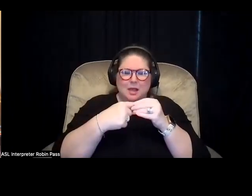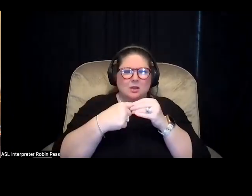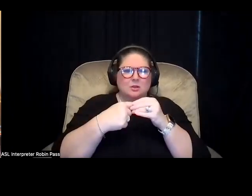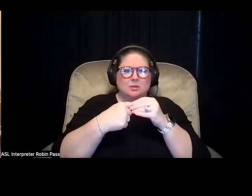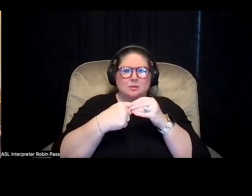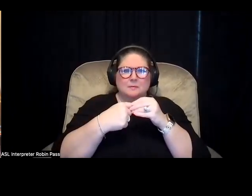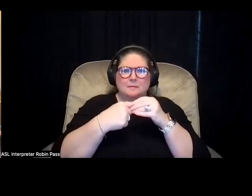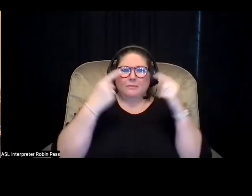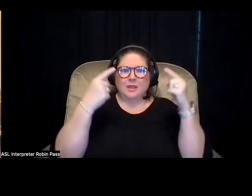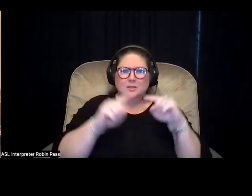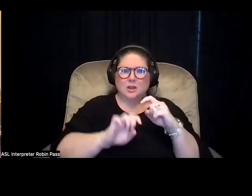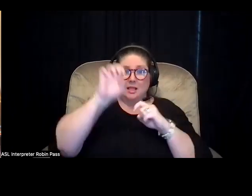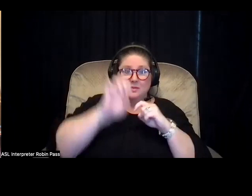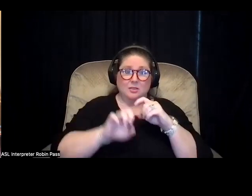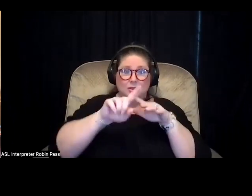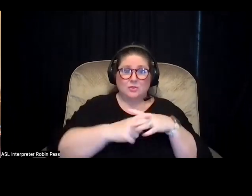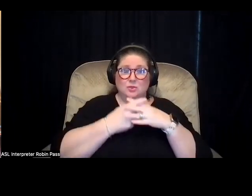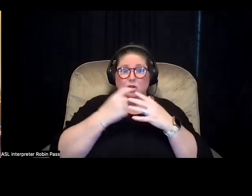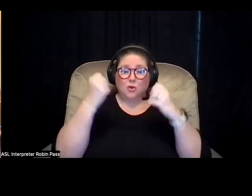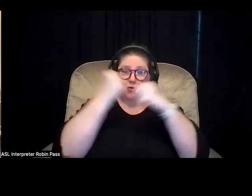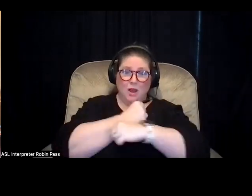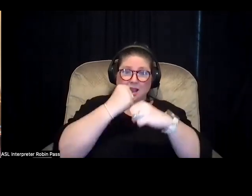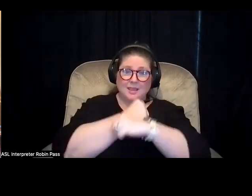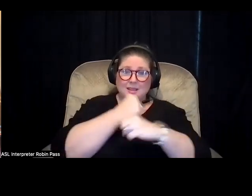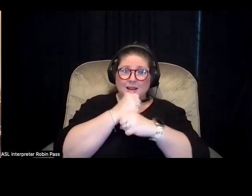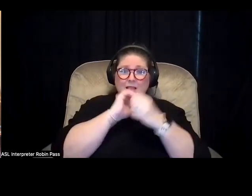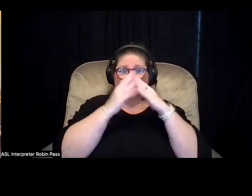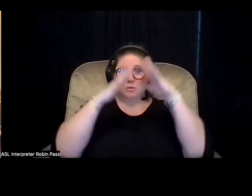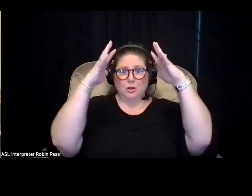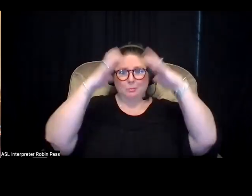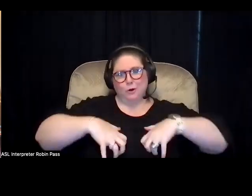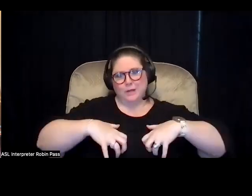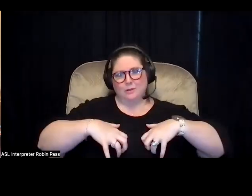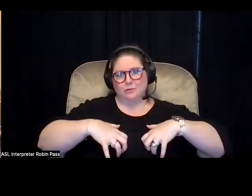elevator and it sparked a riot and this community burned down that was the extent that i learned